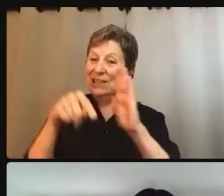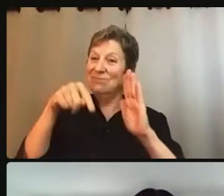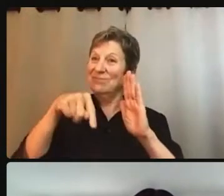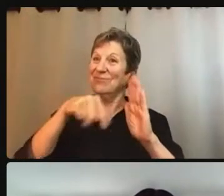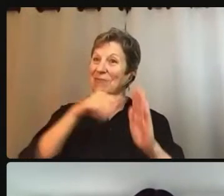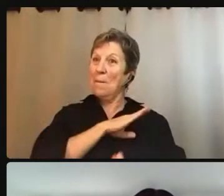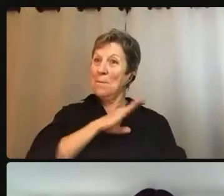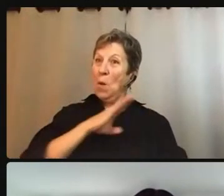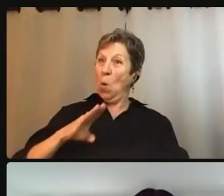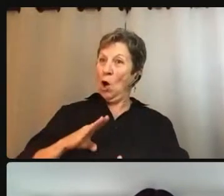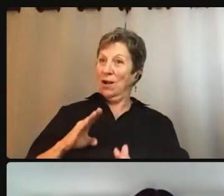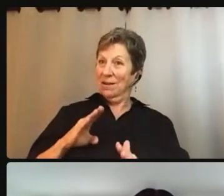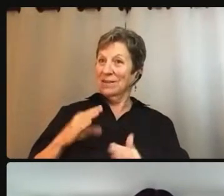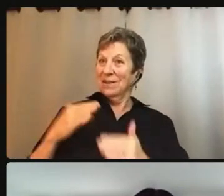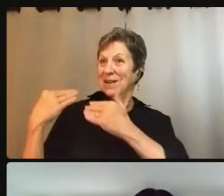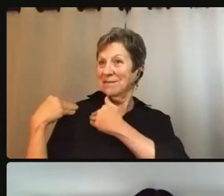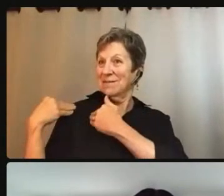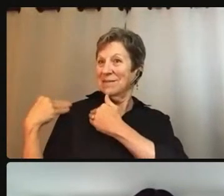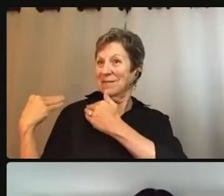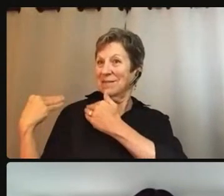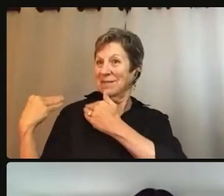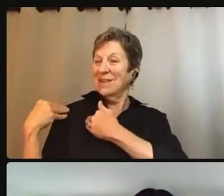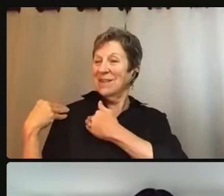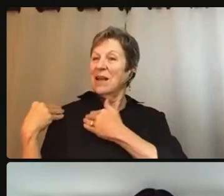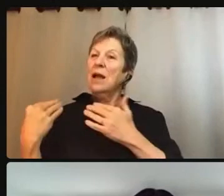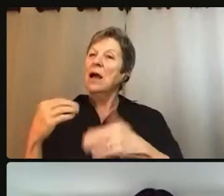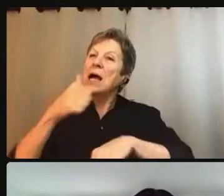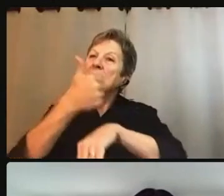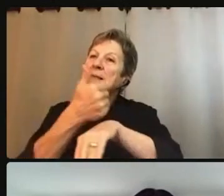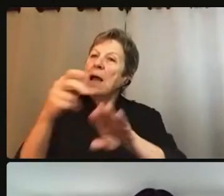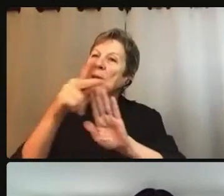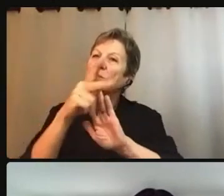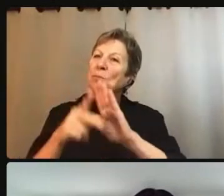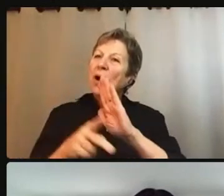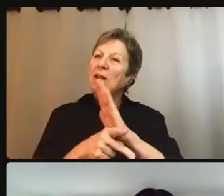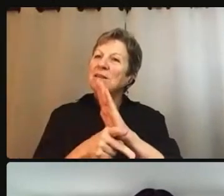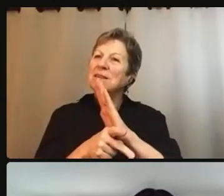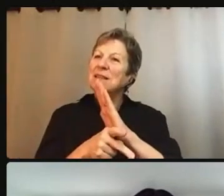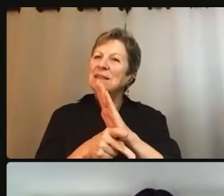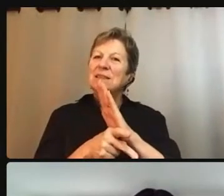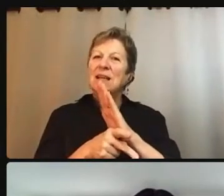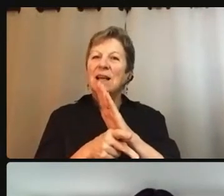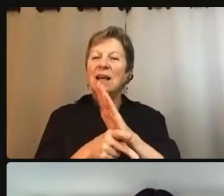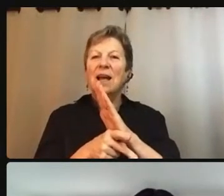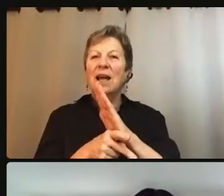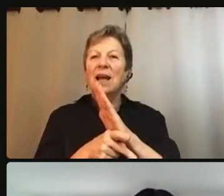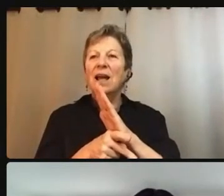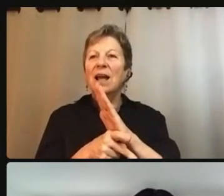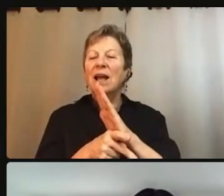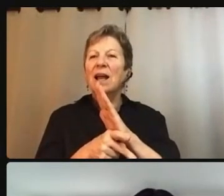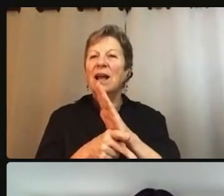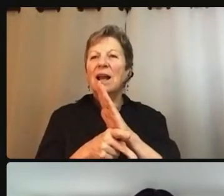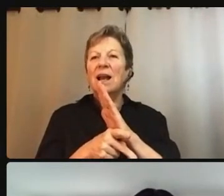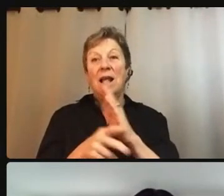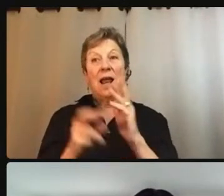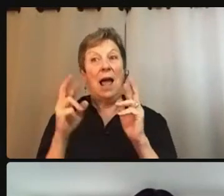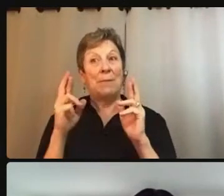WORRIES. SO YOU KNOW, AS A POLICY GOVERNANCE BOARD, THE SCHOOL